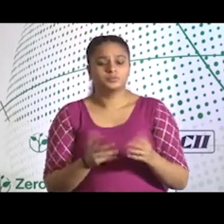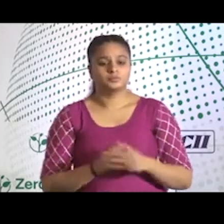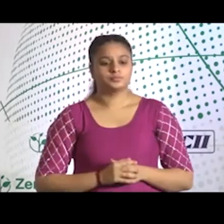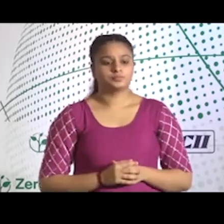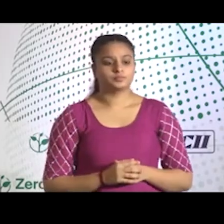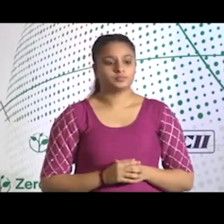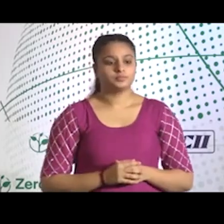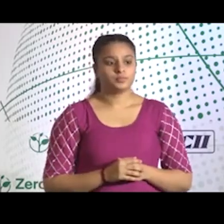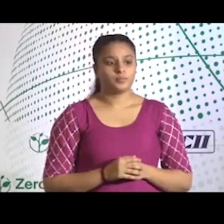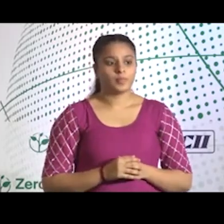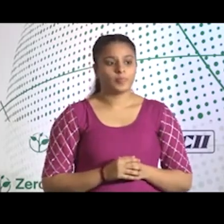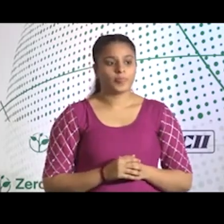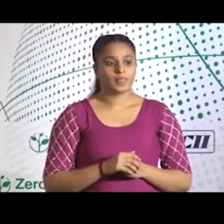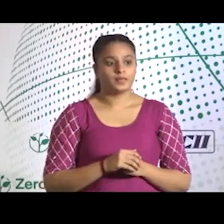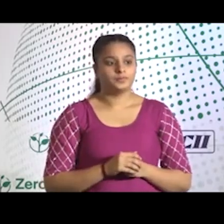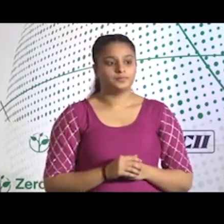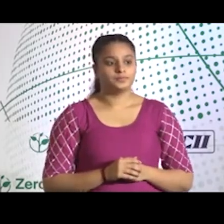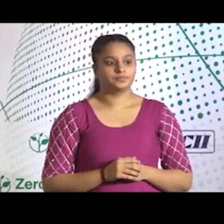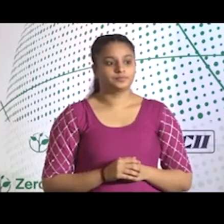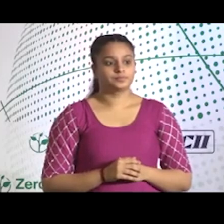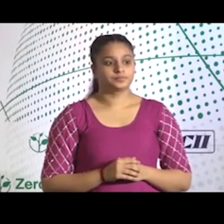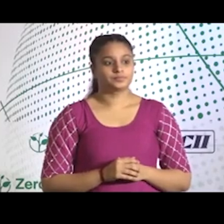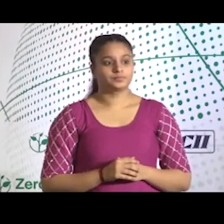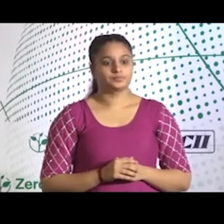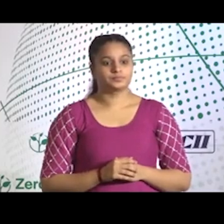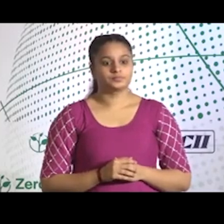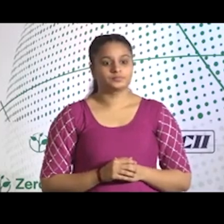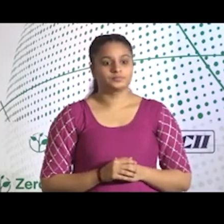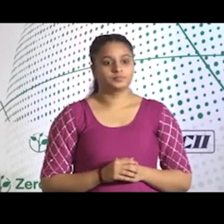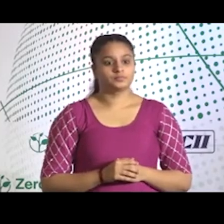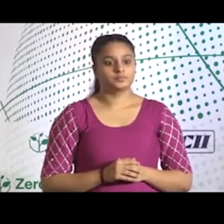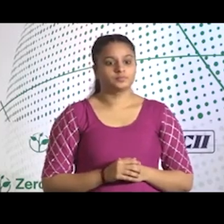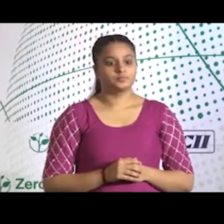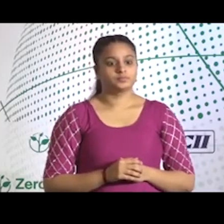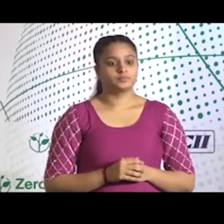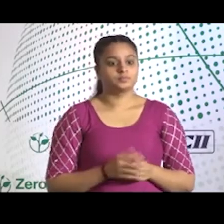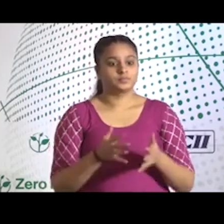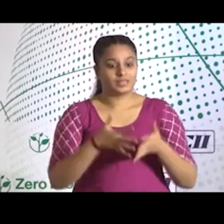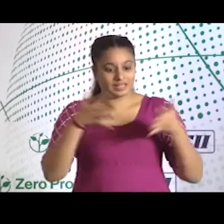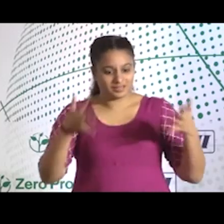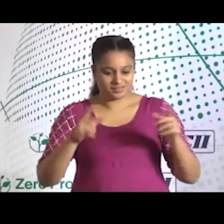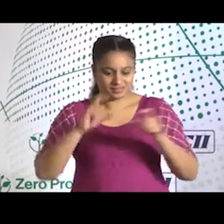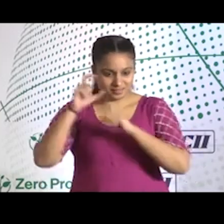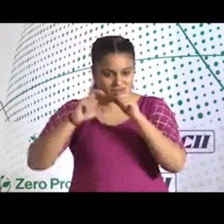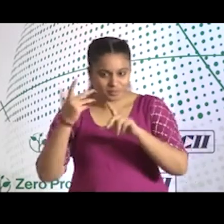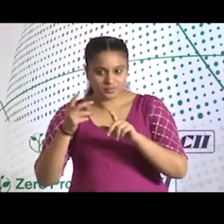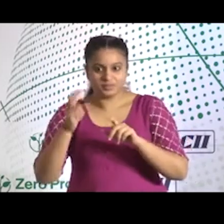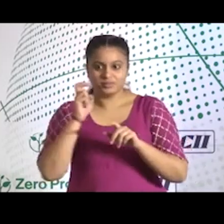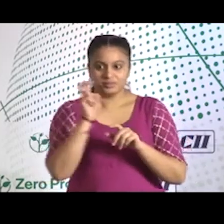when I go to even the largest of let's say delivery companies, travel companies,